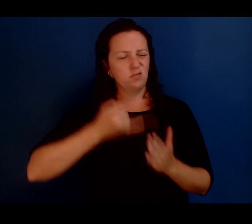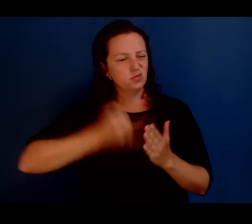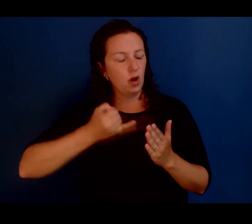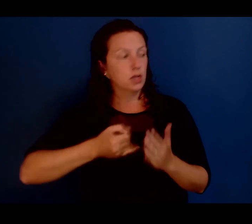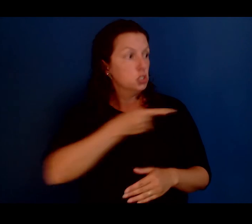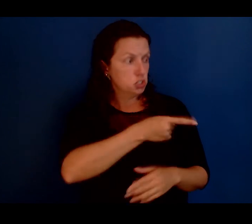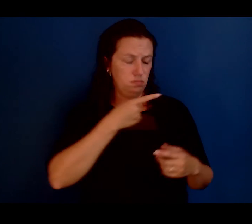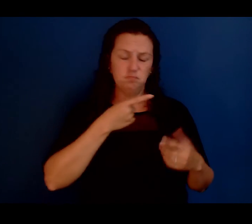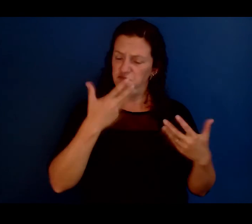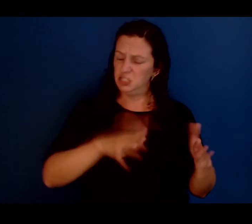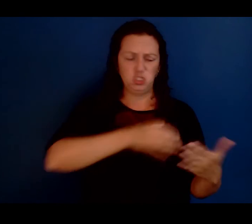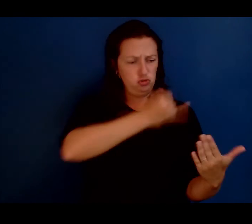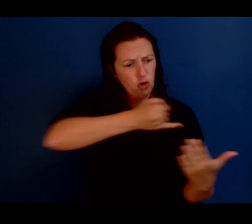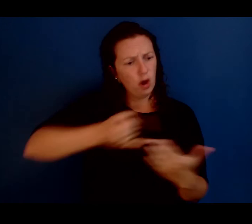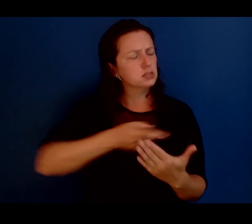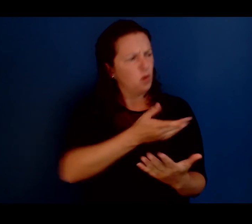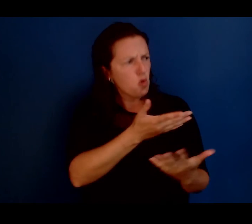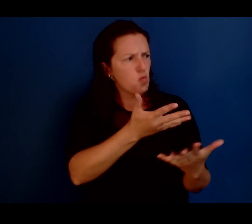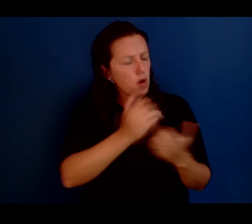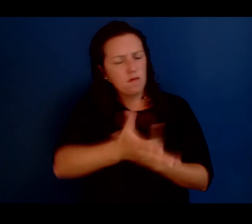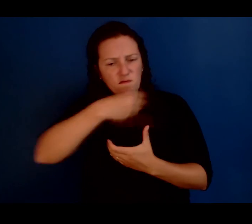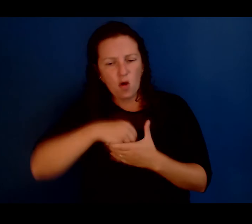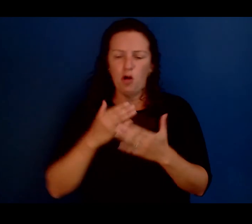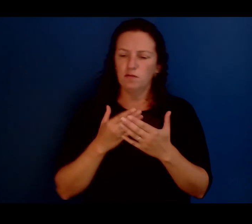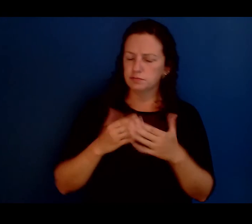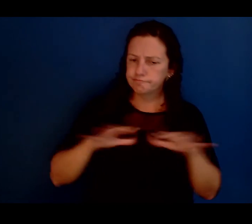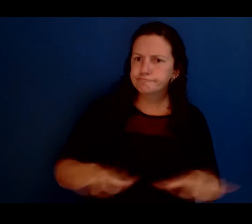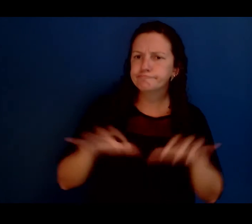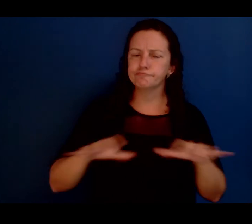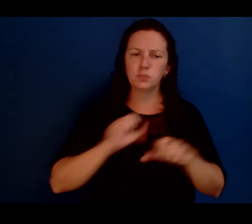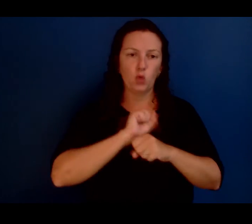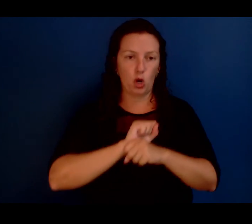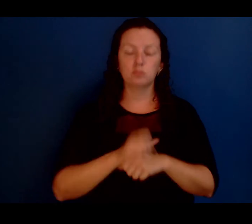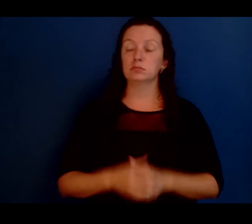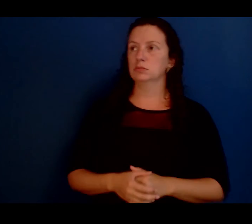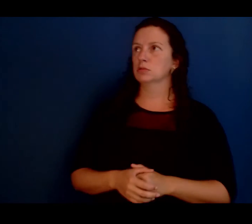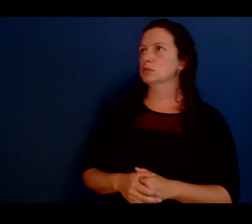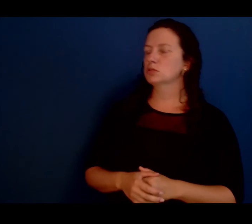and she said she wanted to come and, you know do the hands-on part. Being out here and seeing